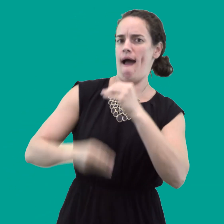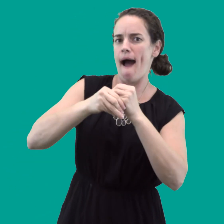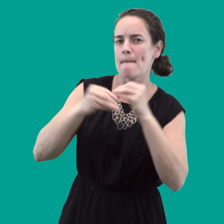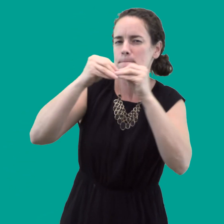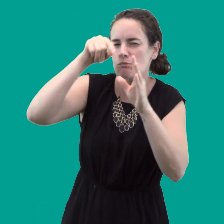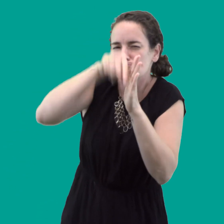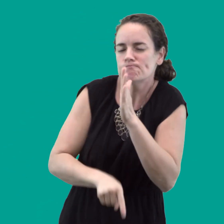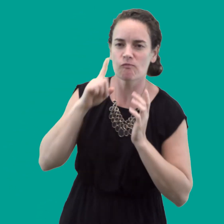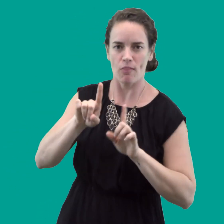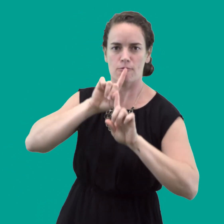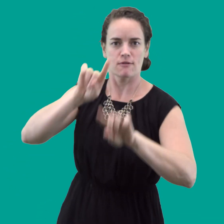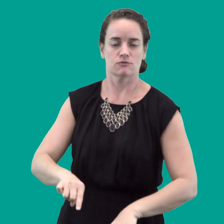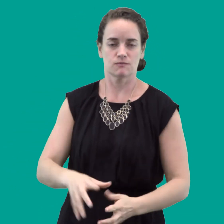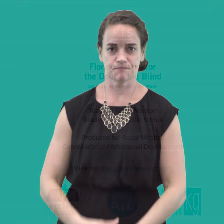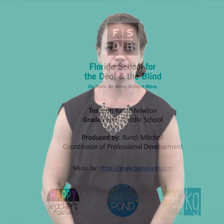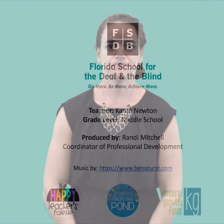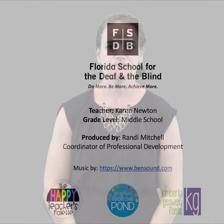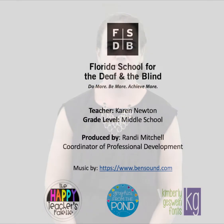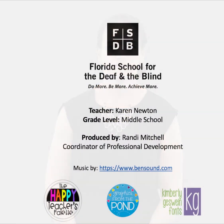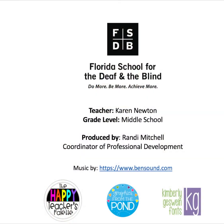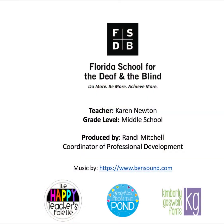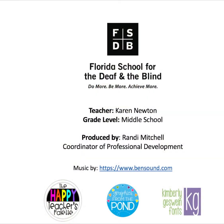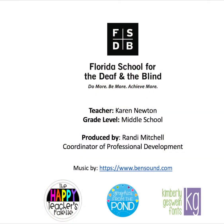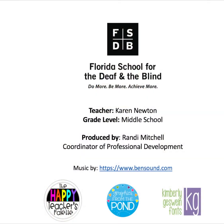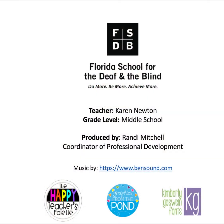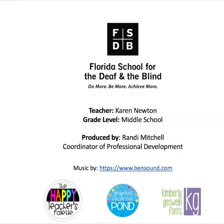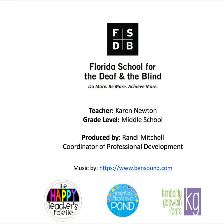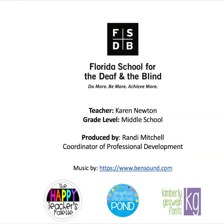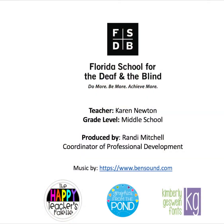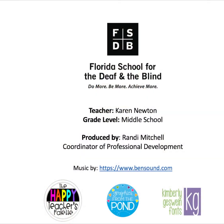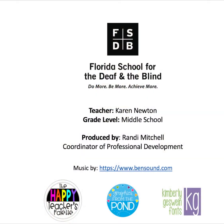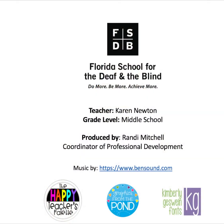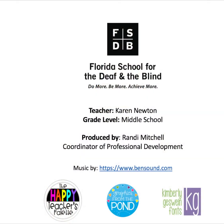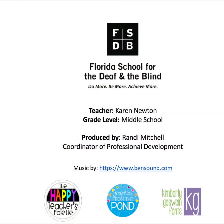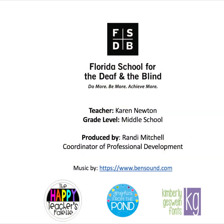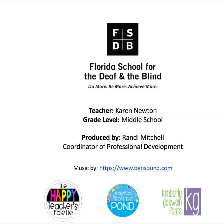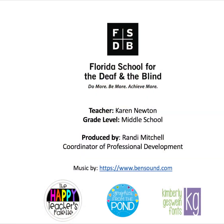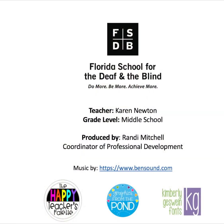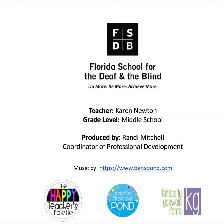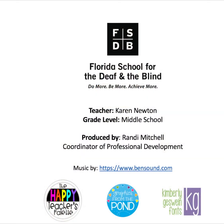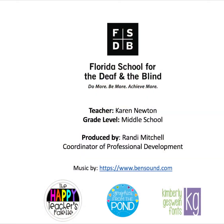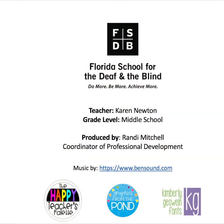or add more details to their answer.